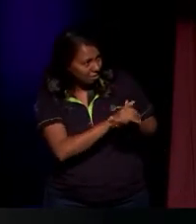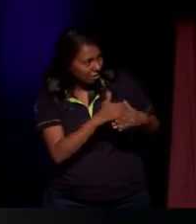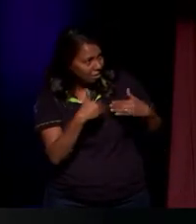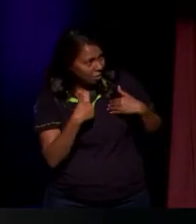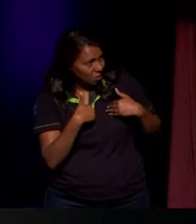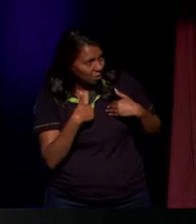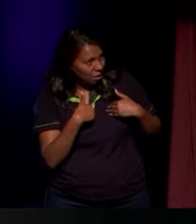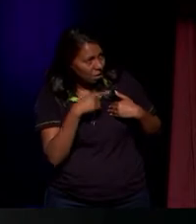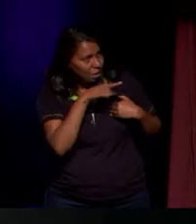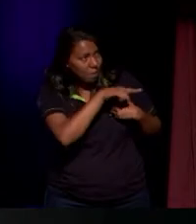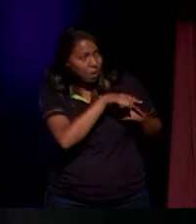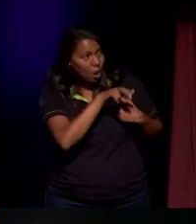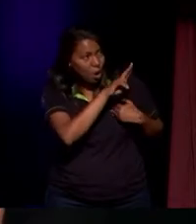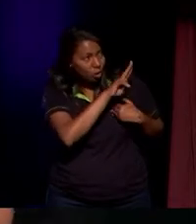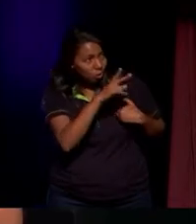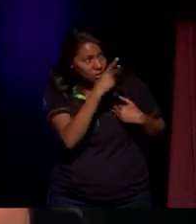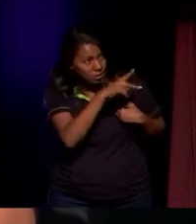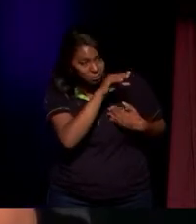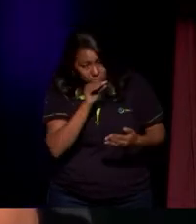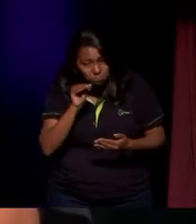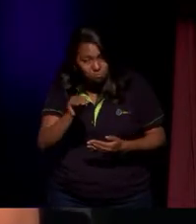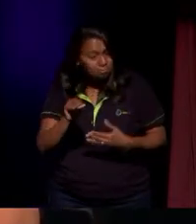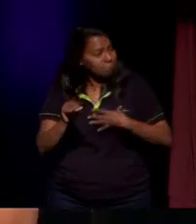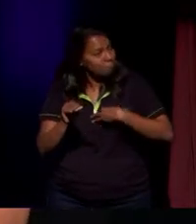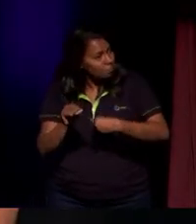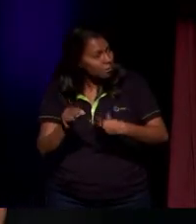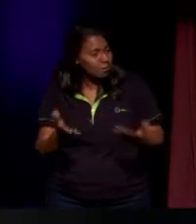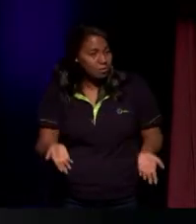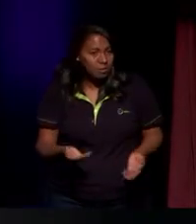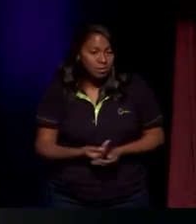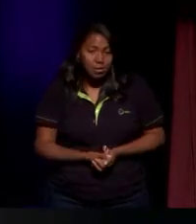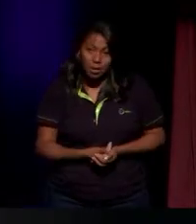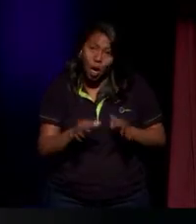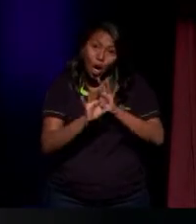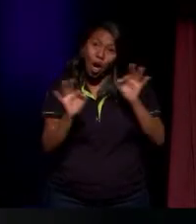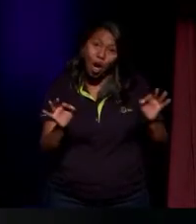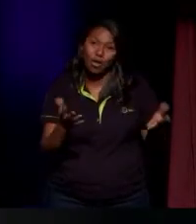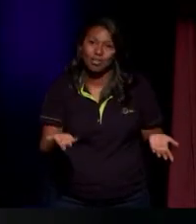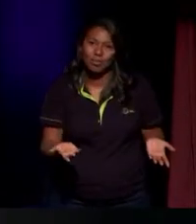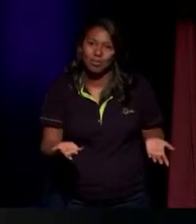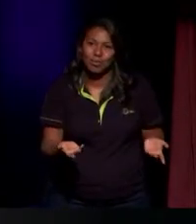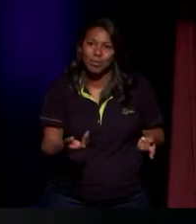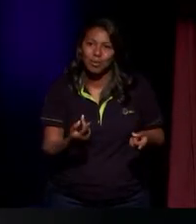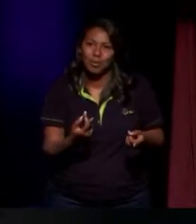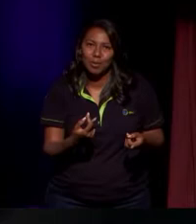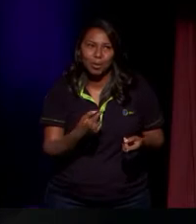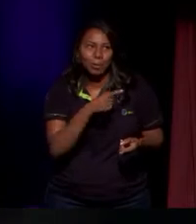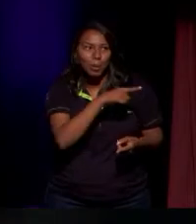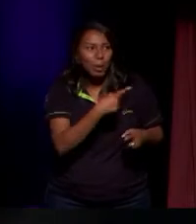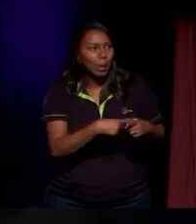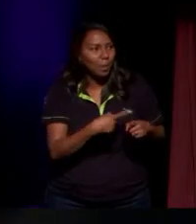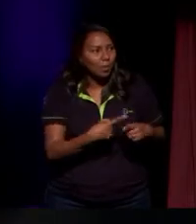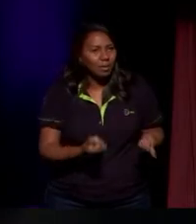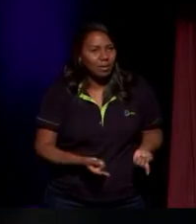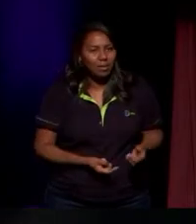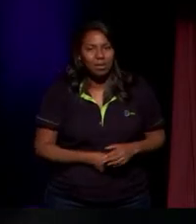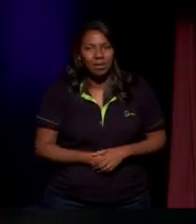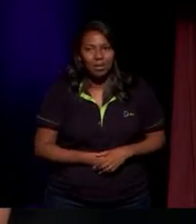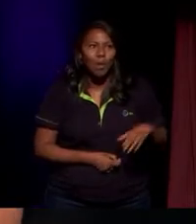For him, it looks great, because he is well seen before society, each leads his life,